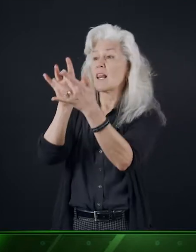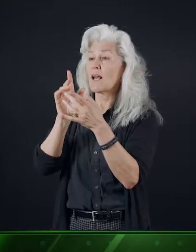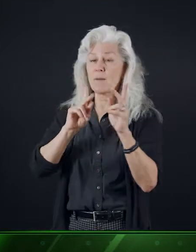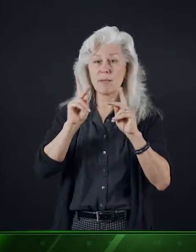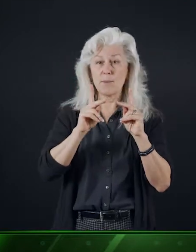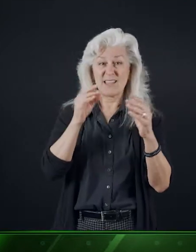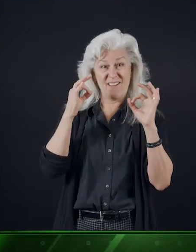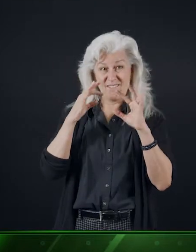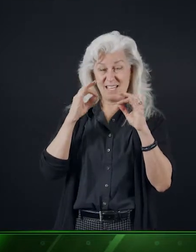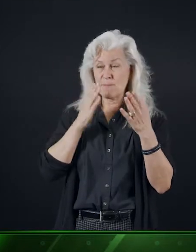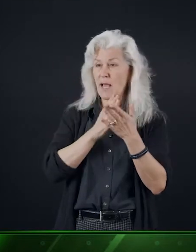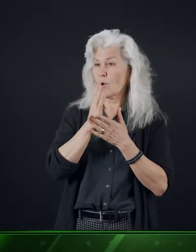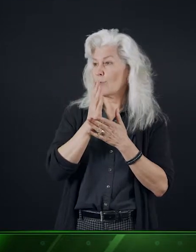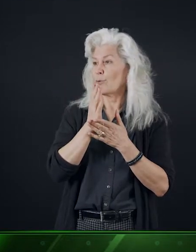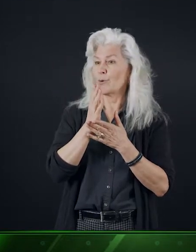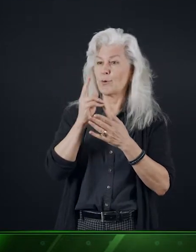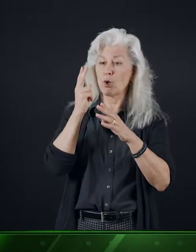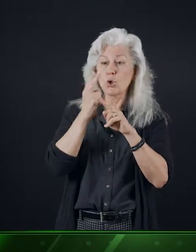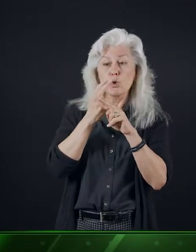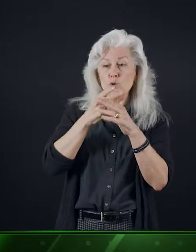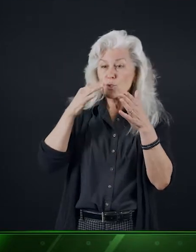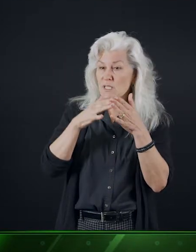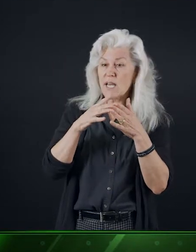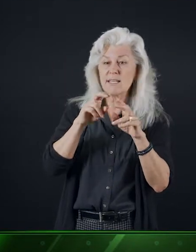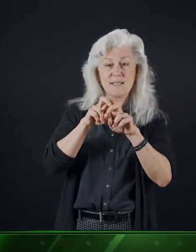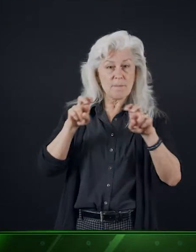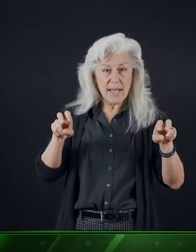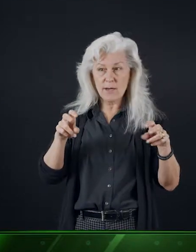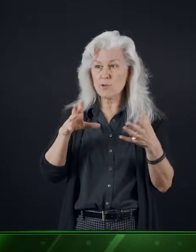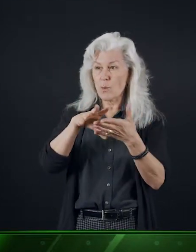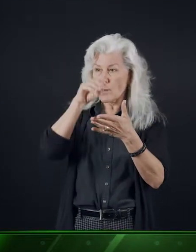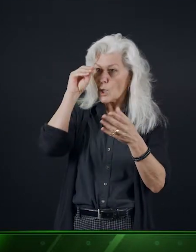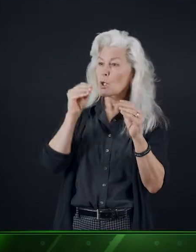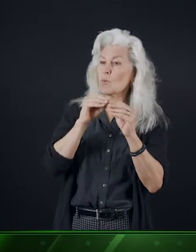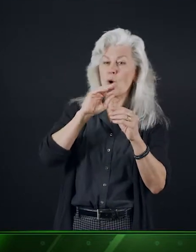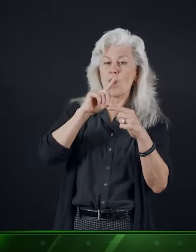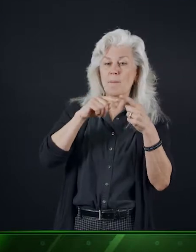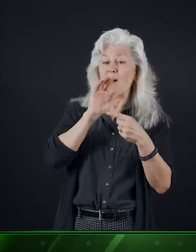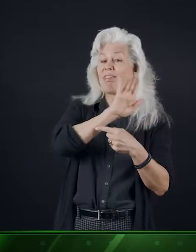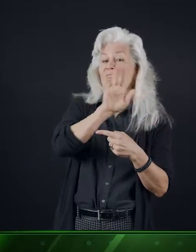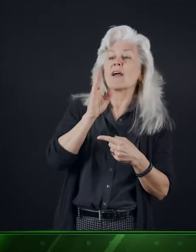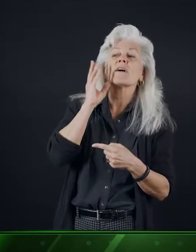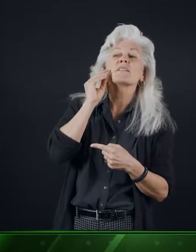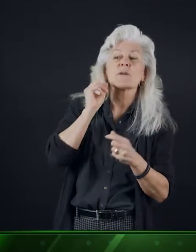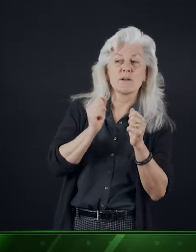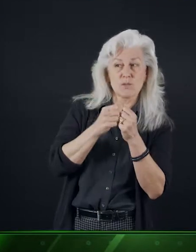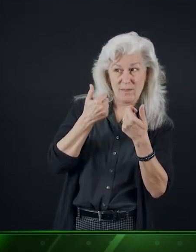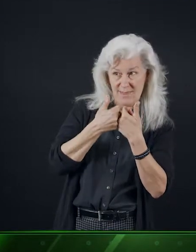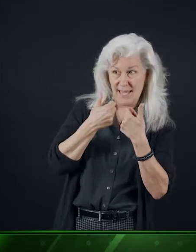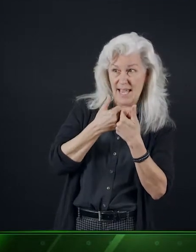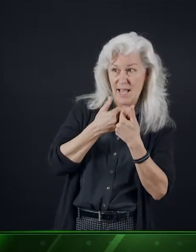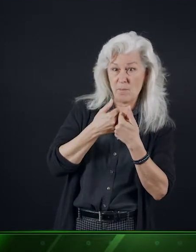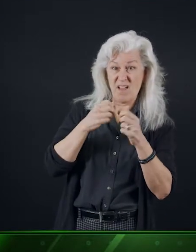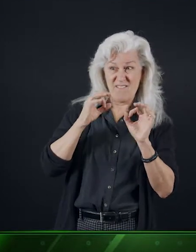like user studies and panels to learn more about their experience with the game. The feedback we've received has been amazing.